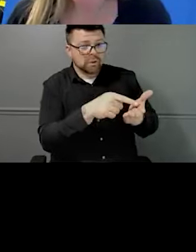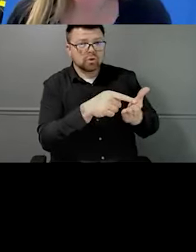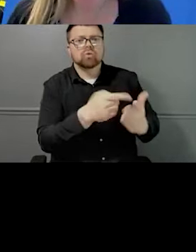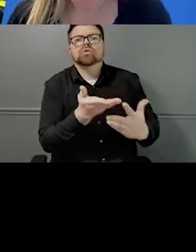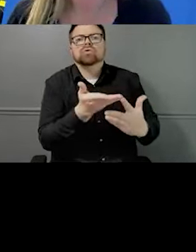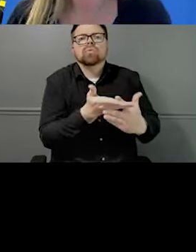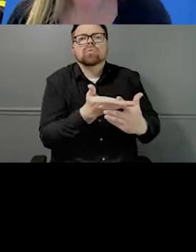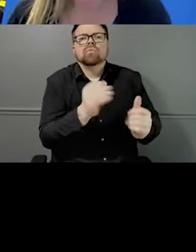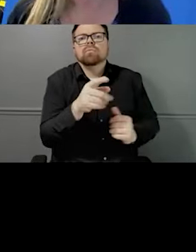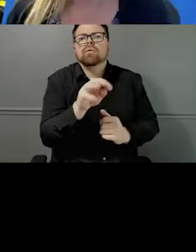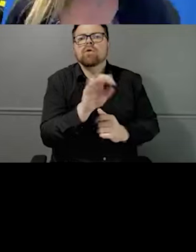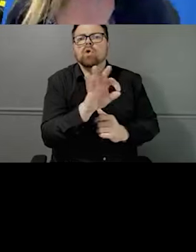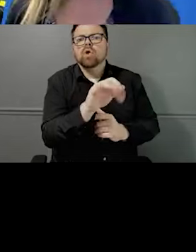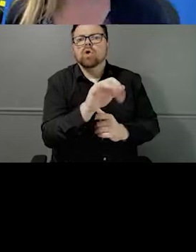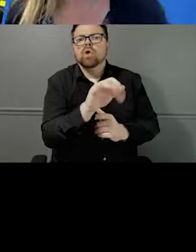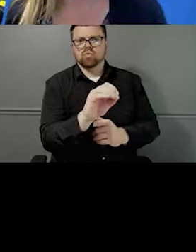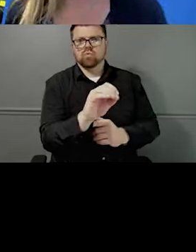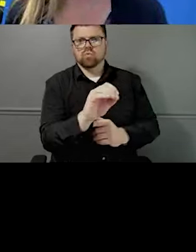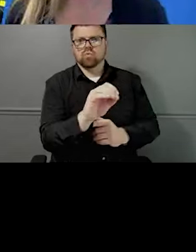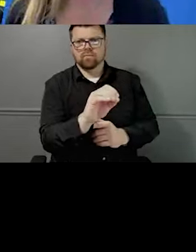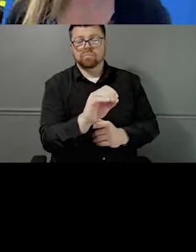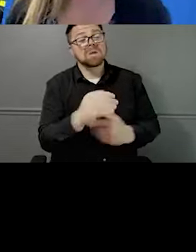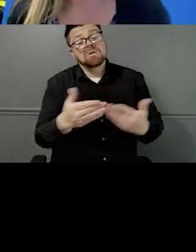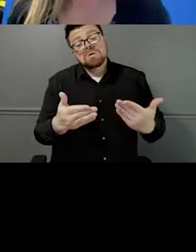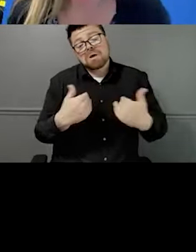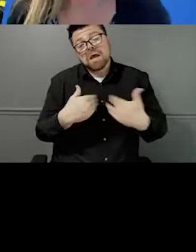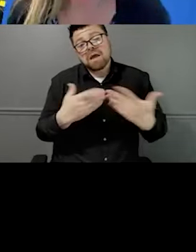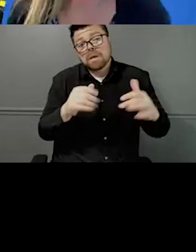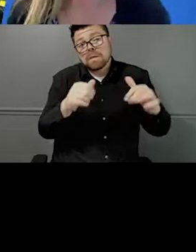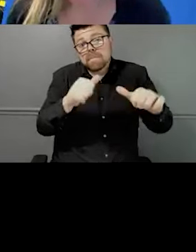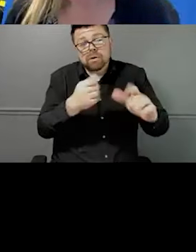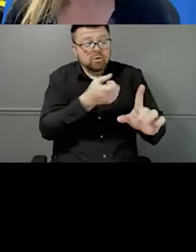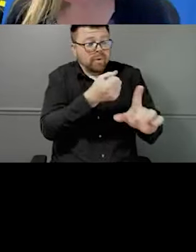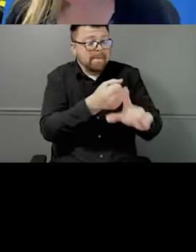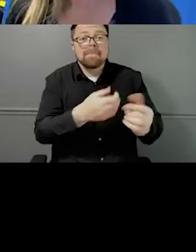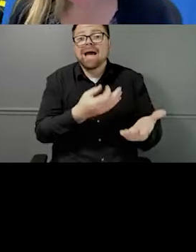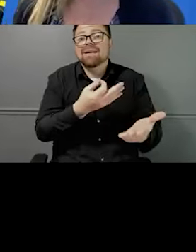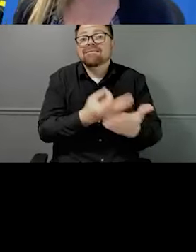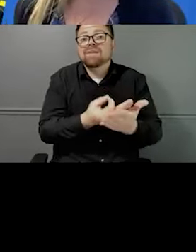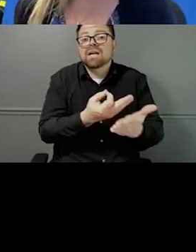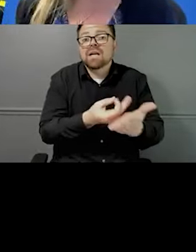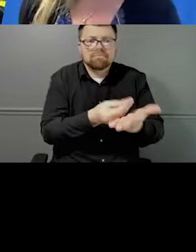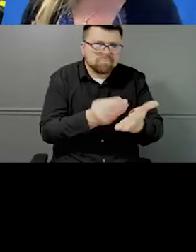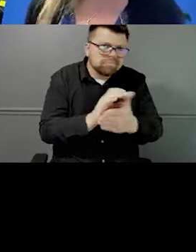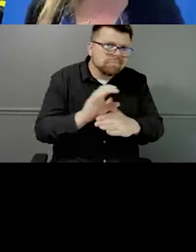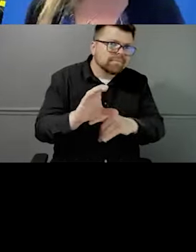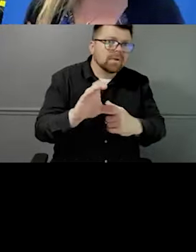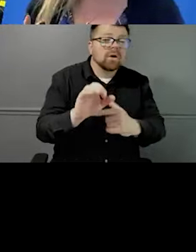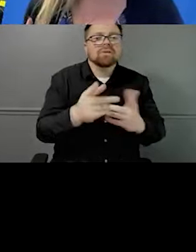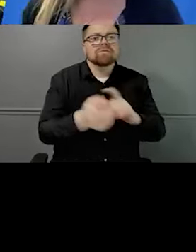some way may have the ability to impact funding, alter time or effort commitments or